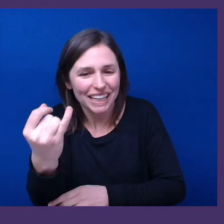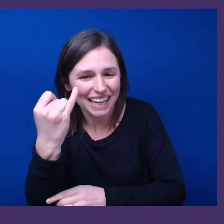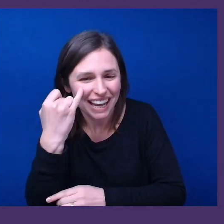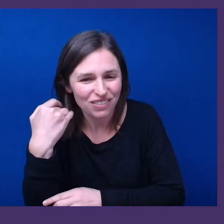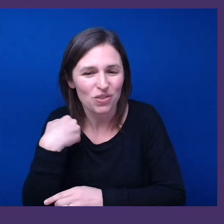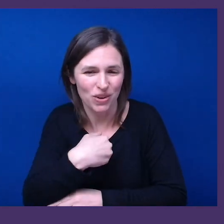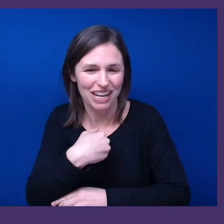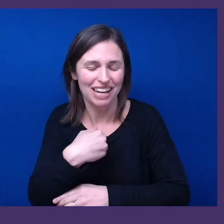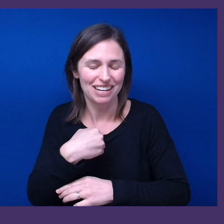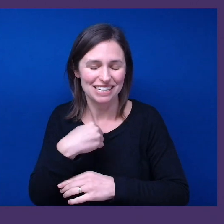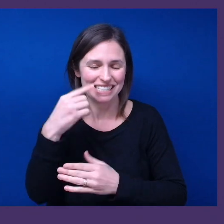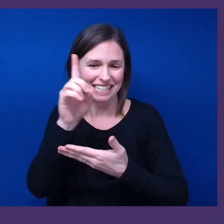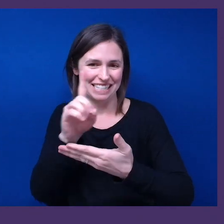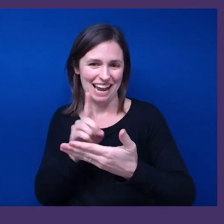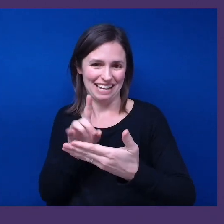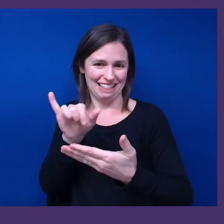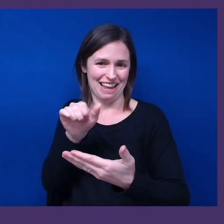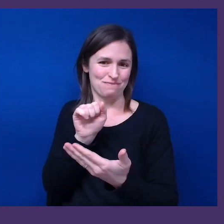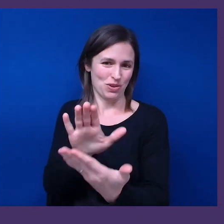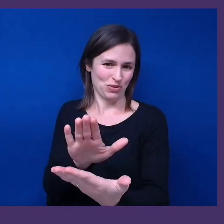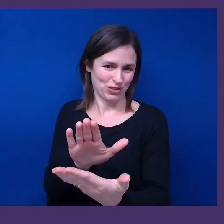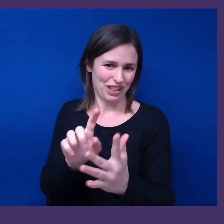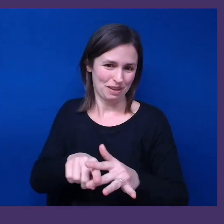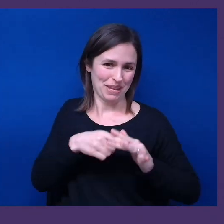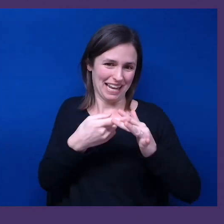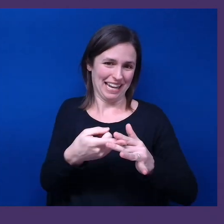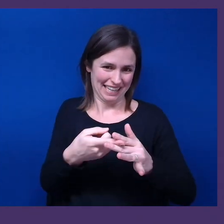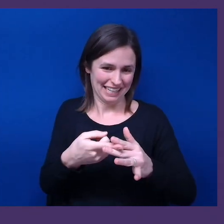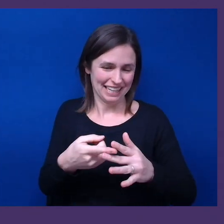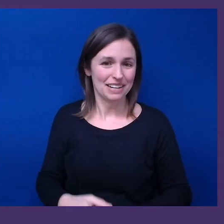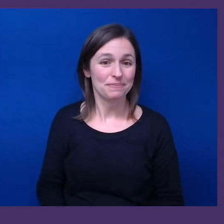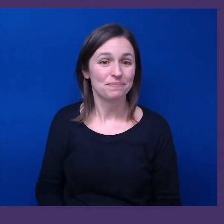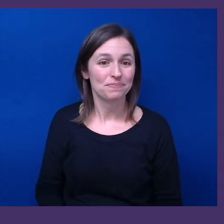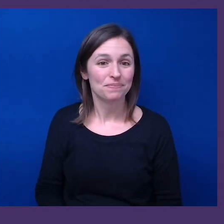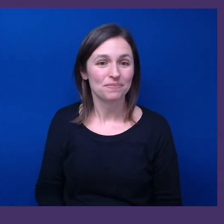in digital ways, AI should be used to expand access,